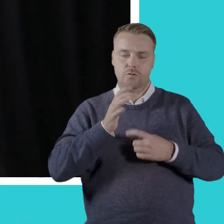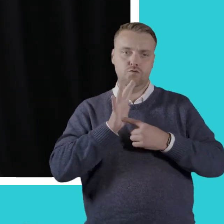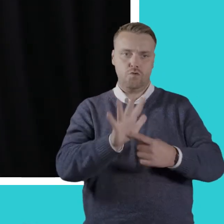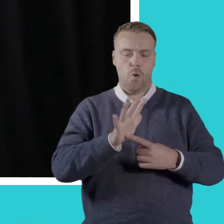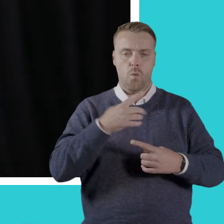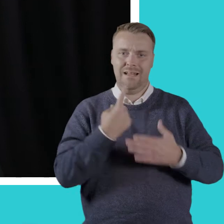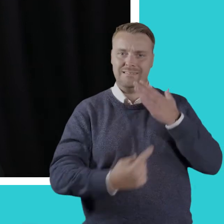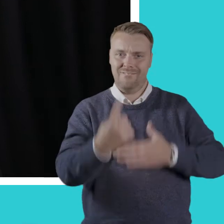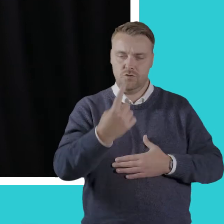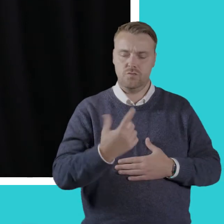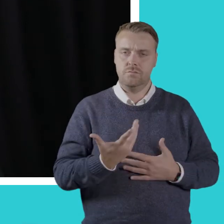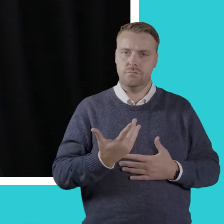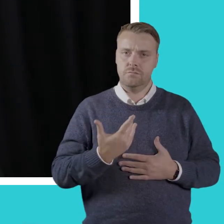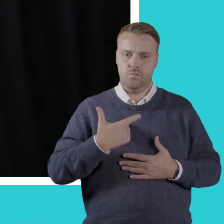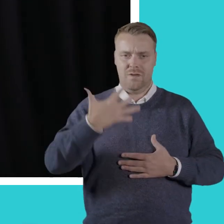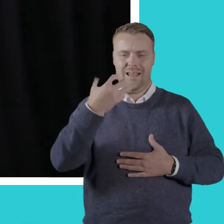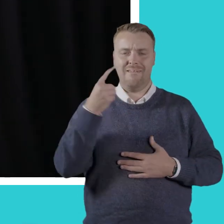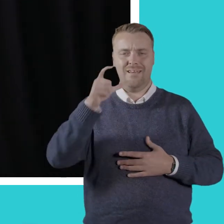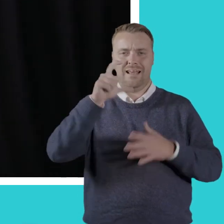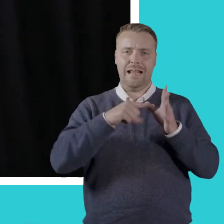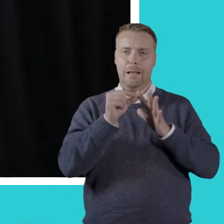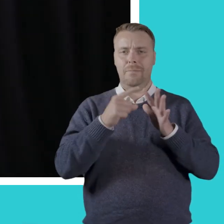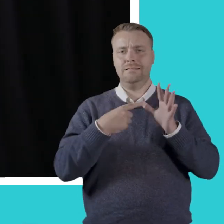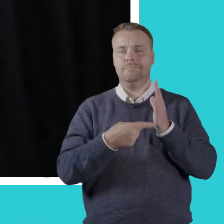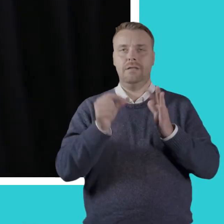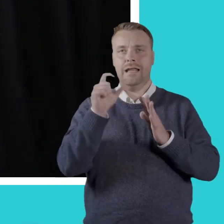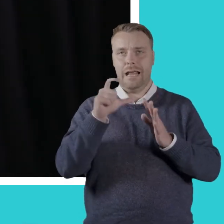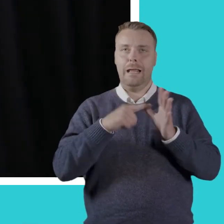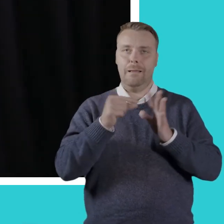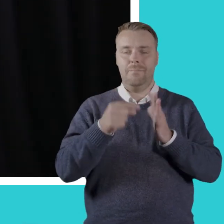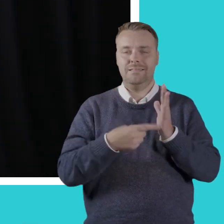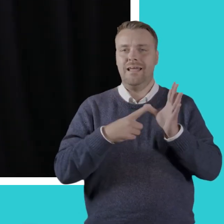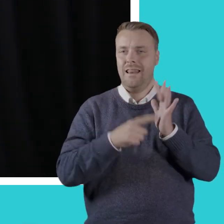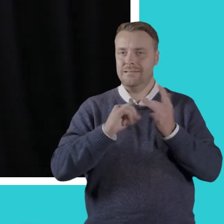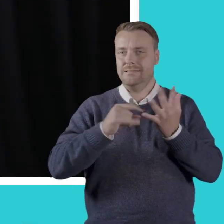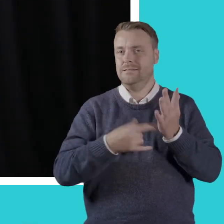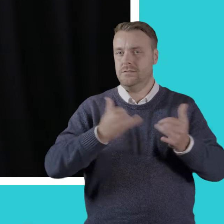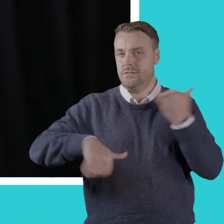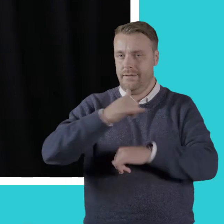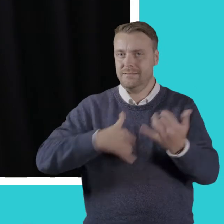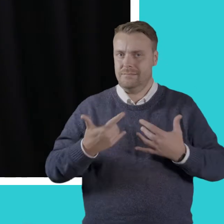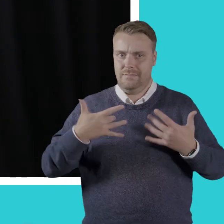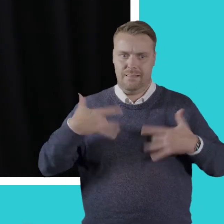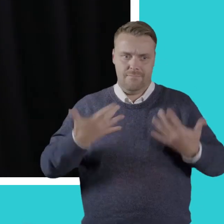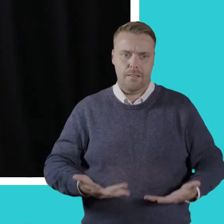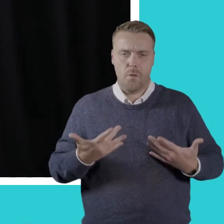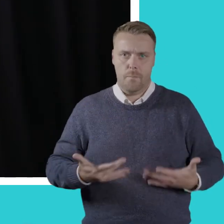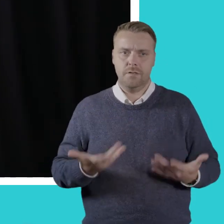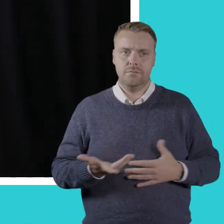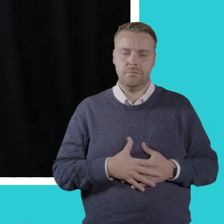society which encourages us all to adopt the myth of survival of the fittest